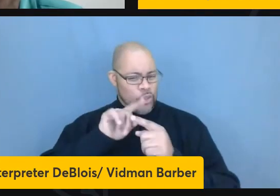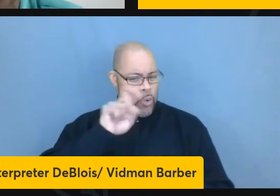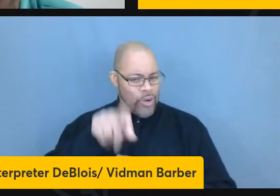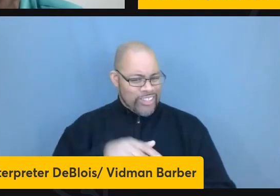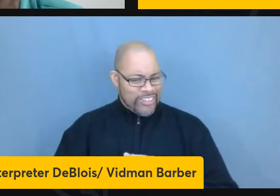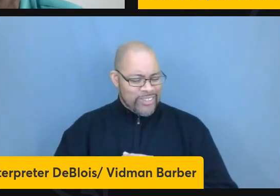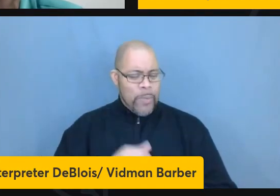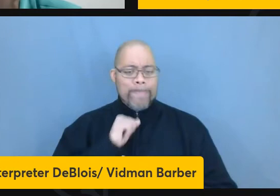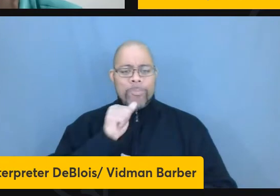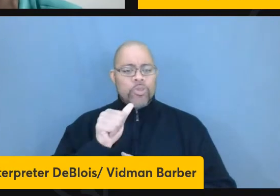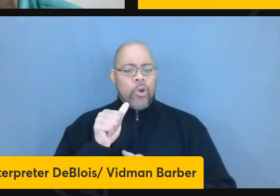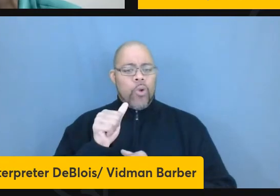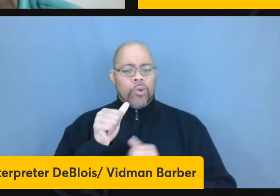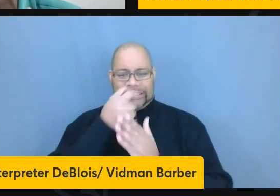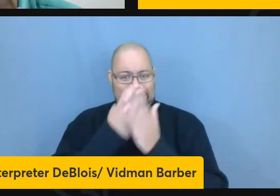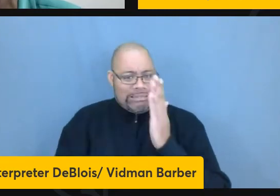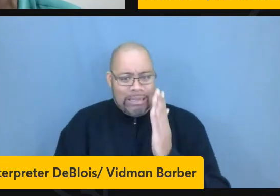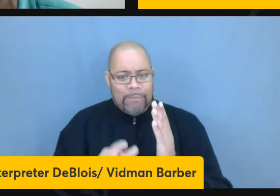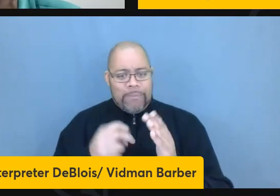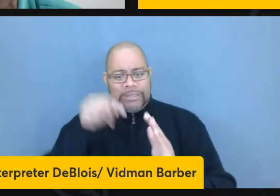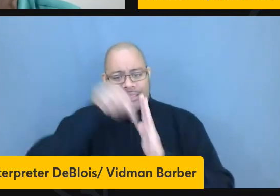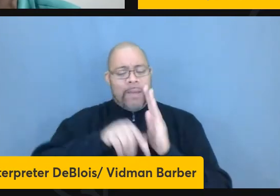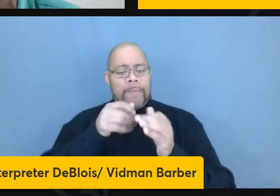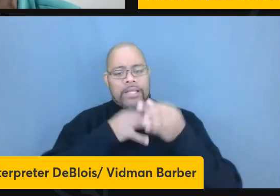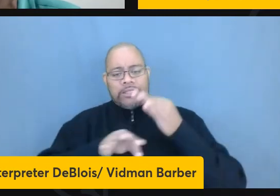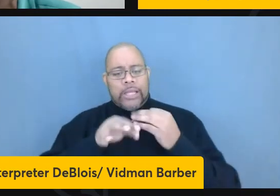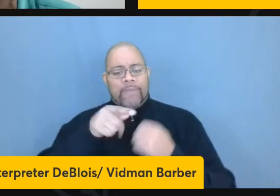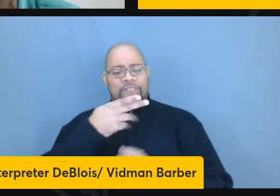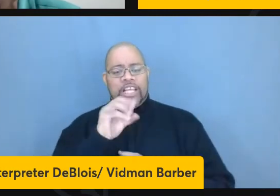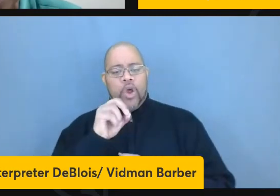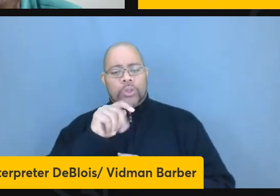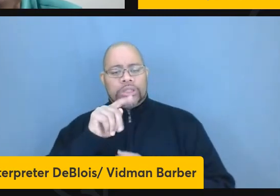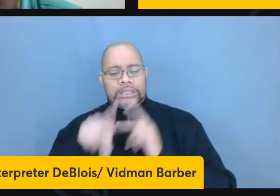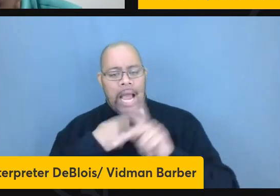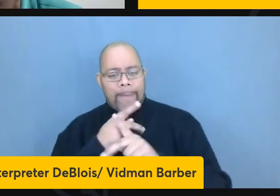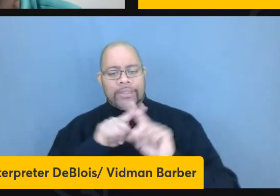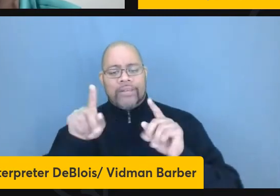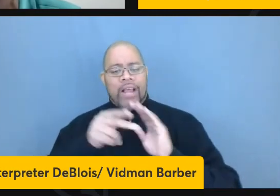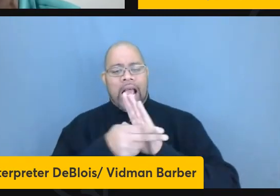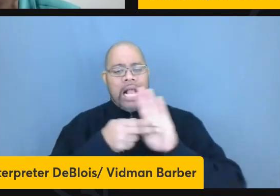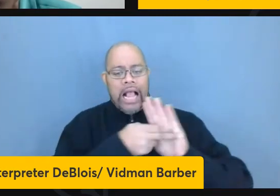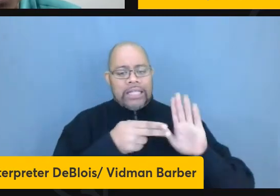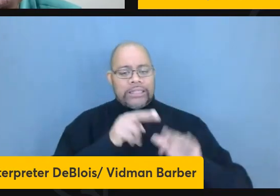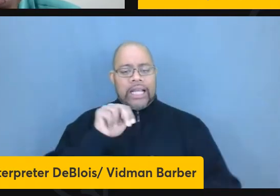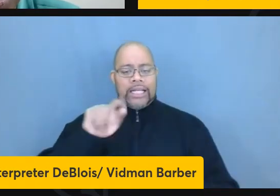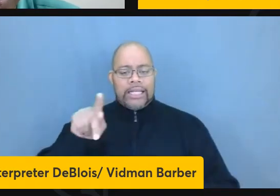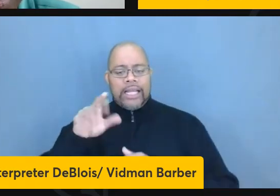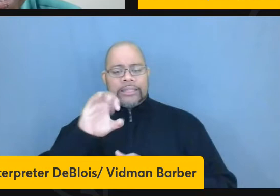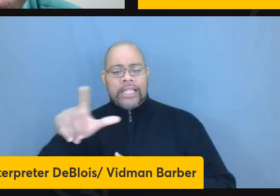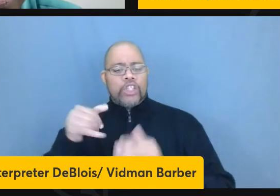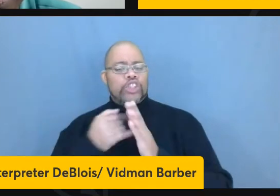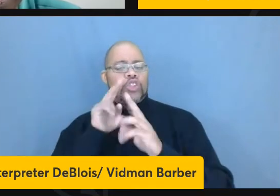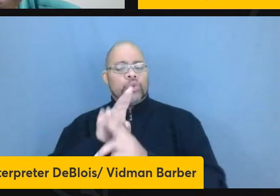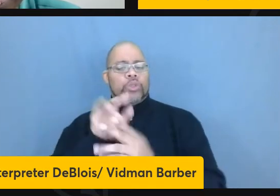don't go deeper into the sub phenotypes, the you know, the different classes of NK cells, we're just using their CD 16.